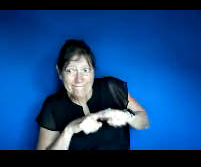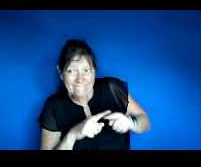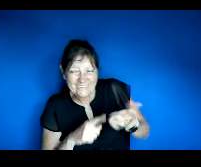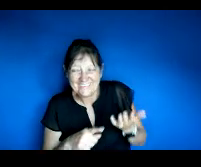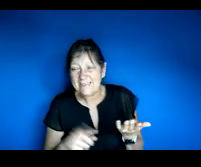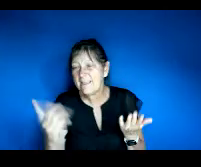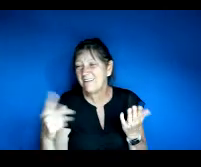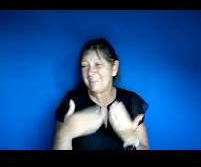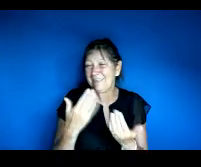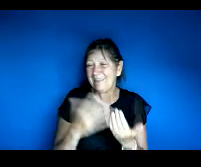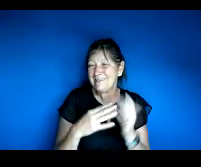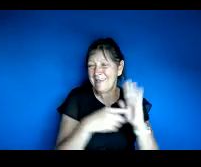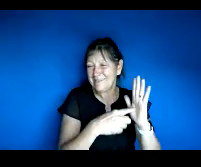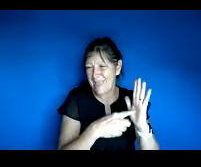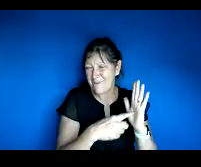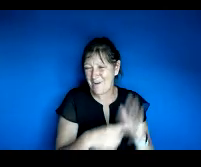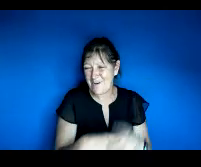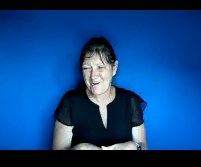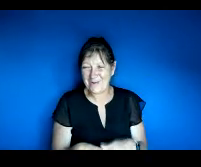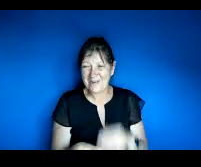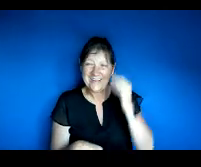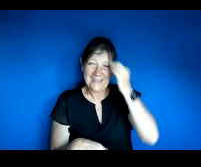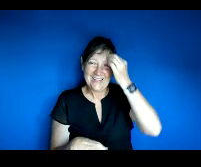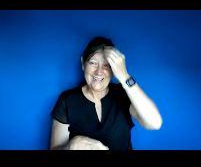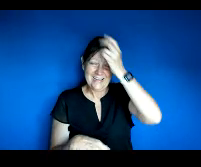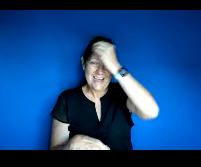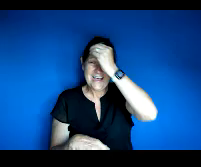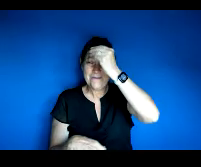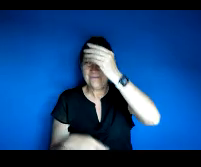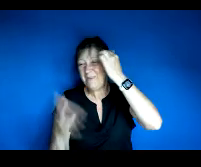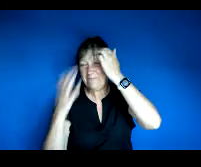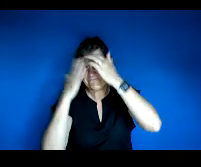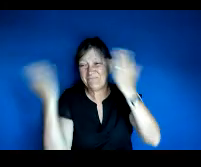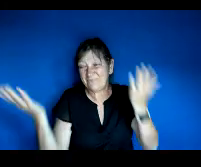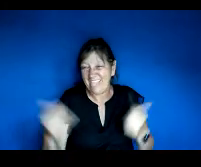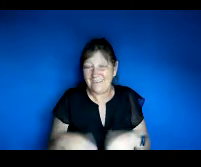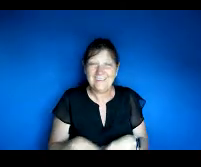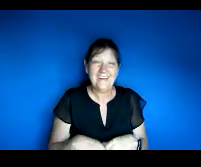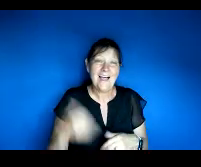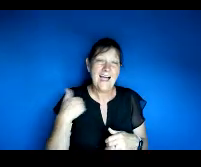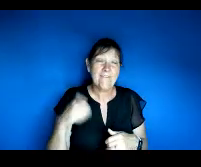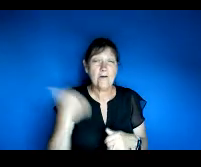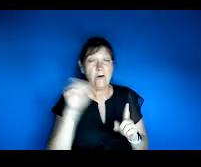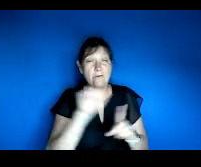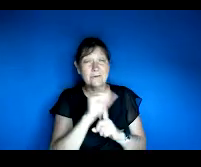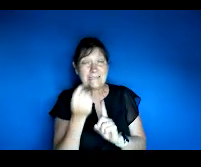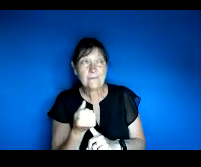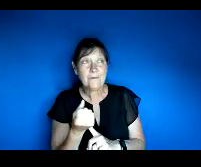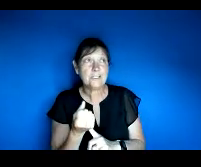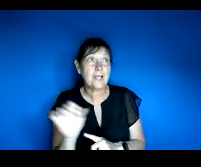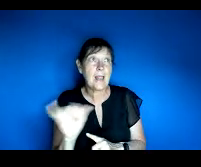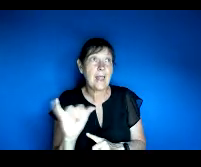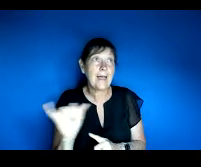That's not the situation it might normally show up for. But there are situations where, you know,